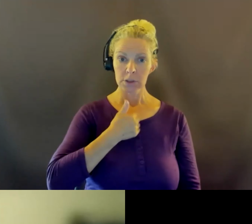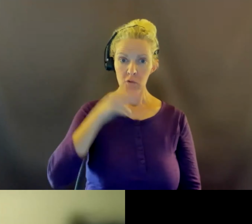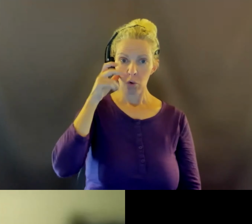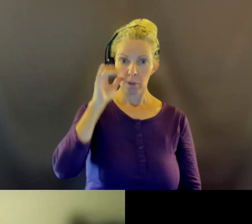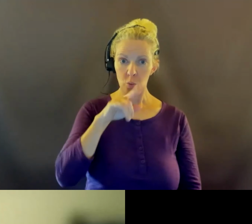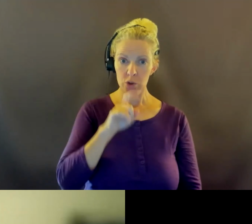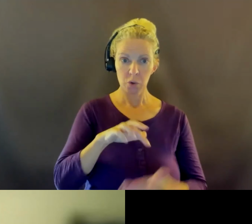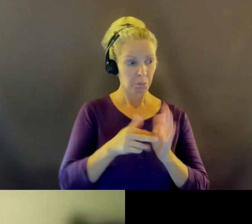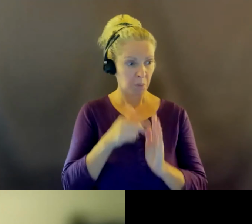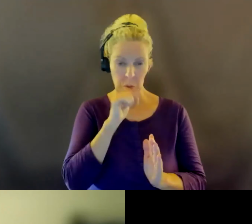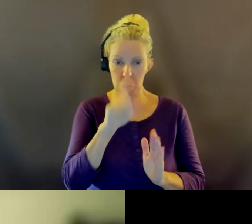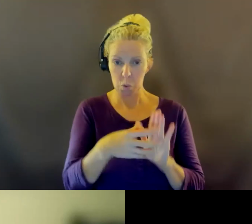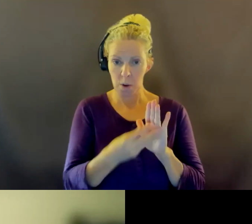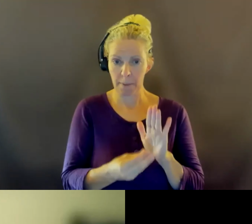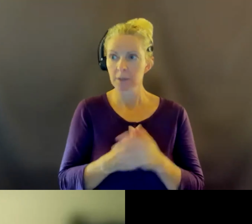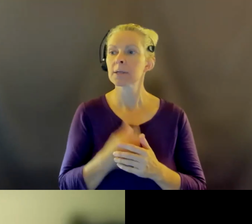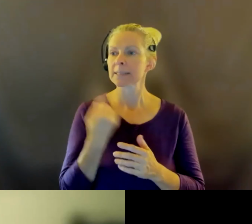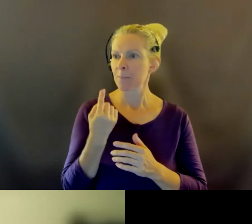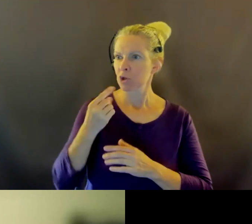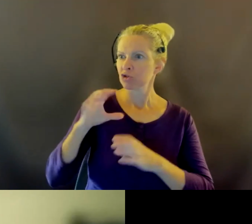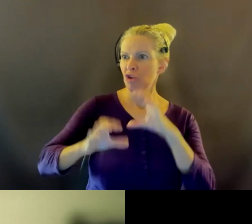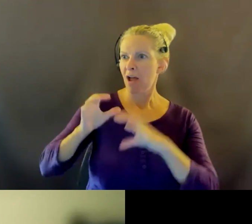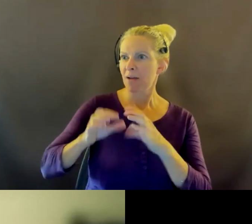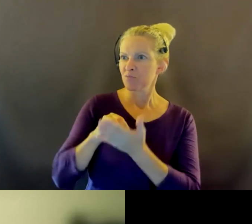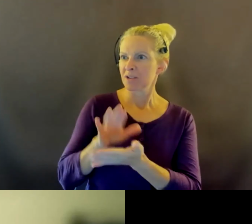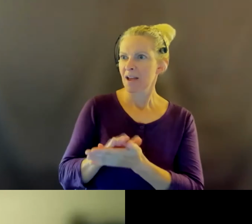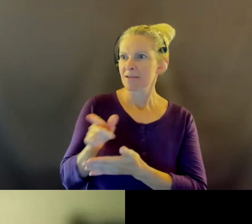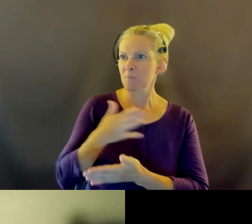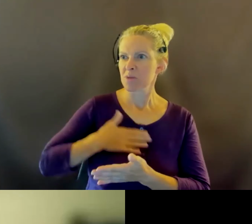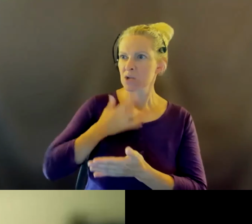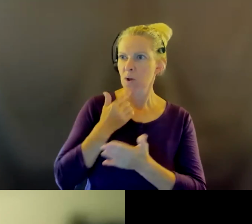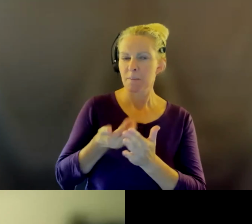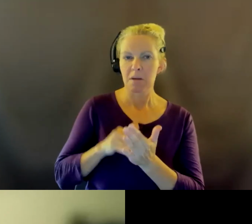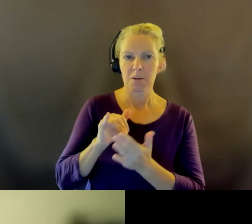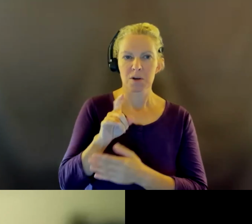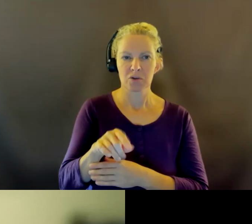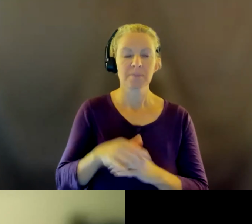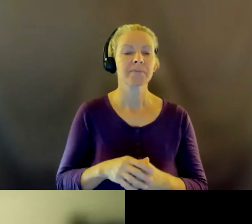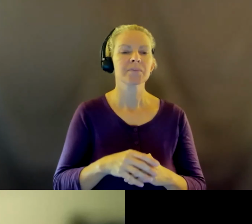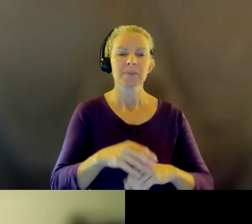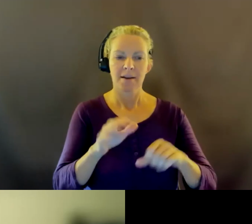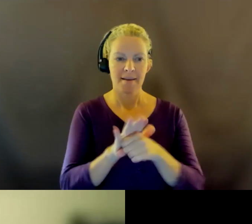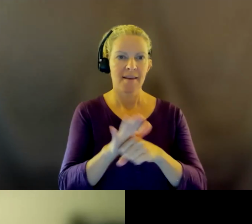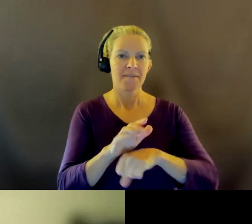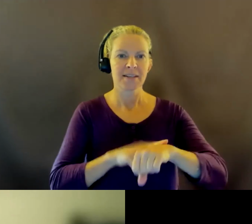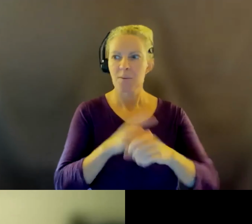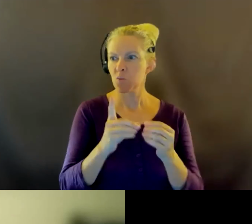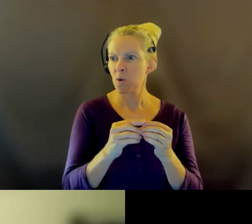I guess we have time for one more. I'm just going in the order that these are coming through.